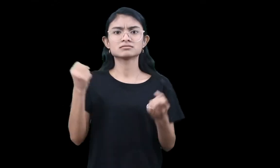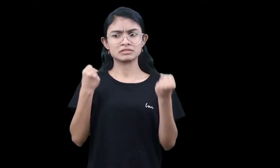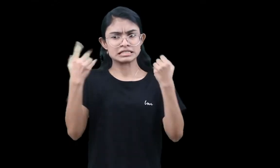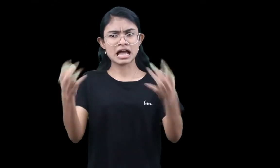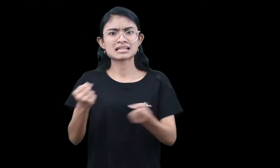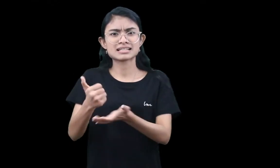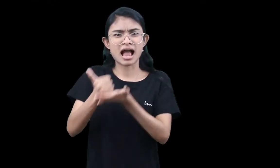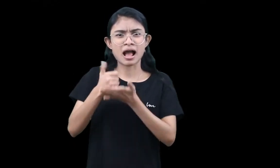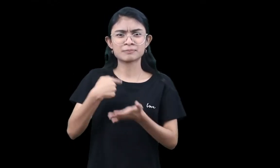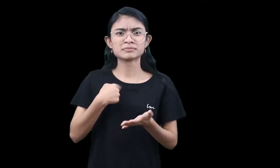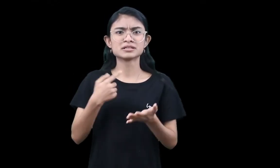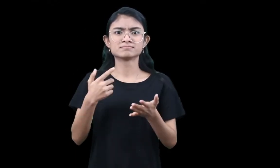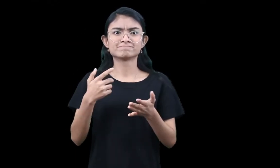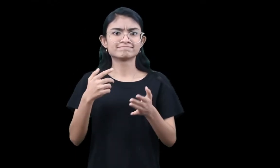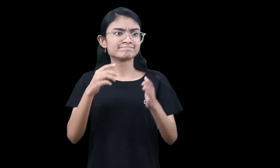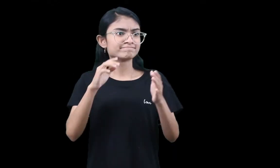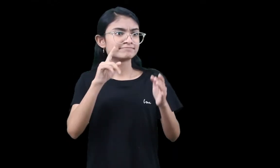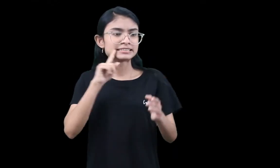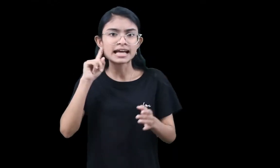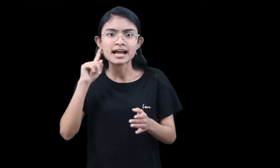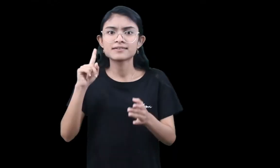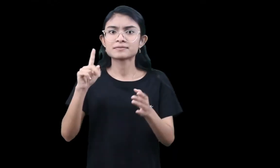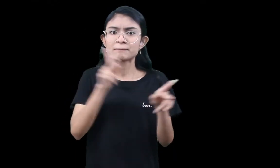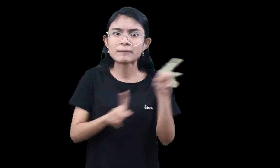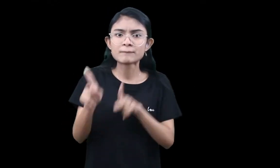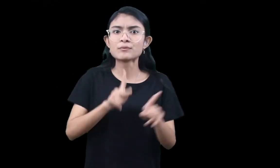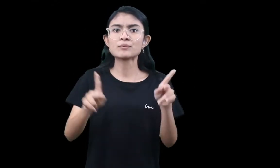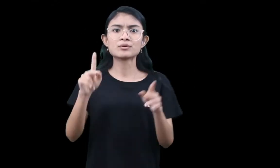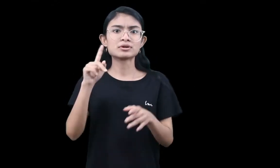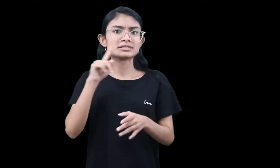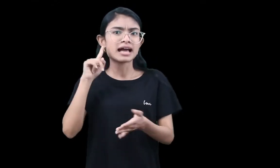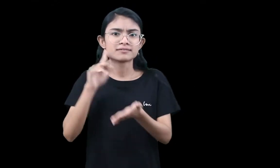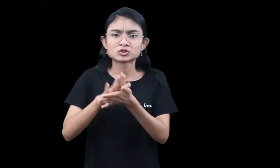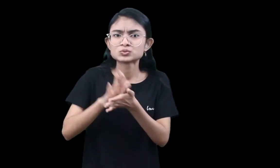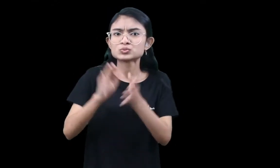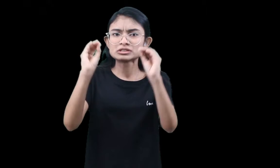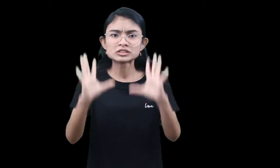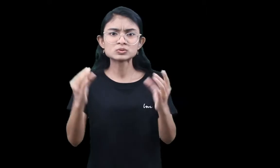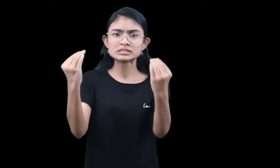Now I had a community of others like me! And a teacher I could understand.